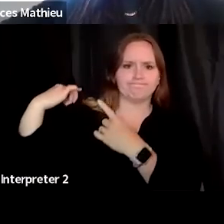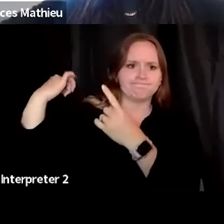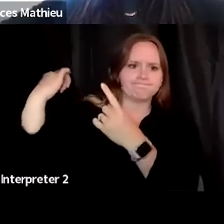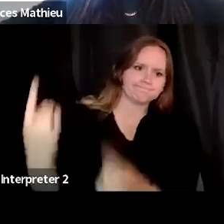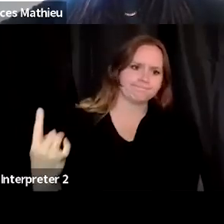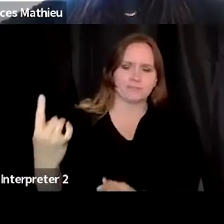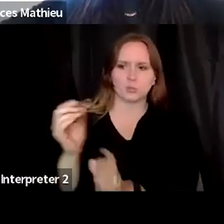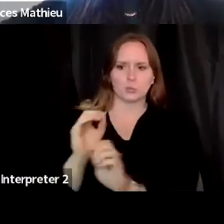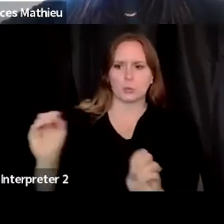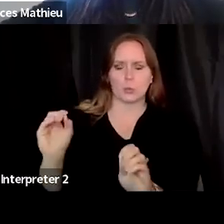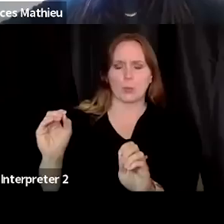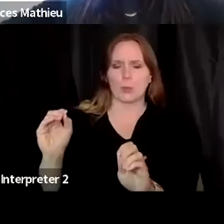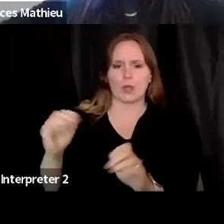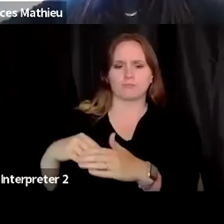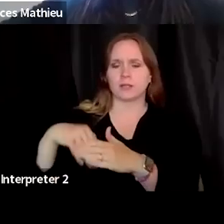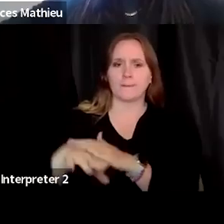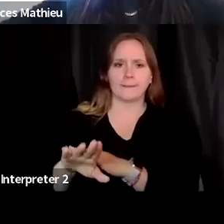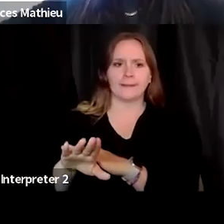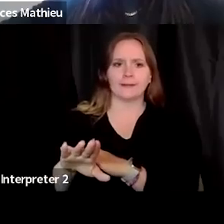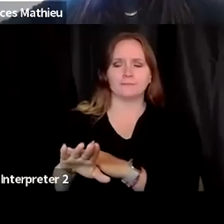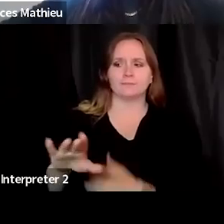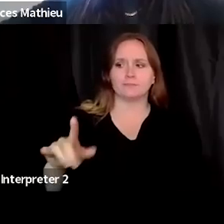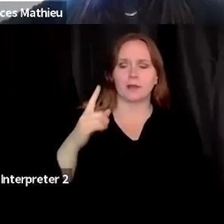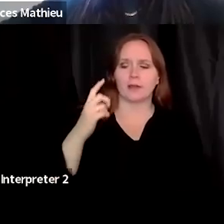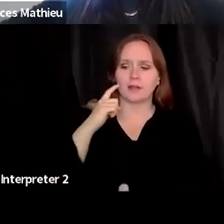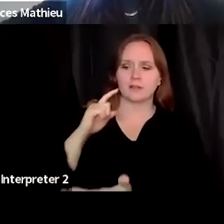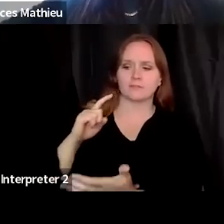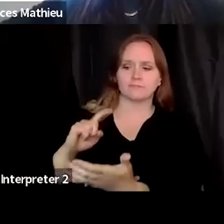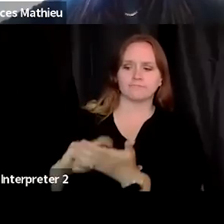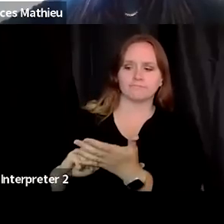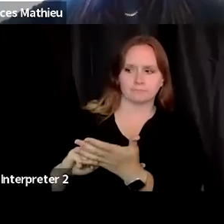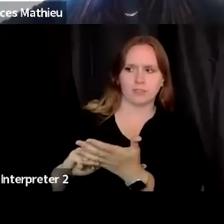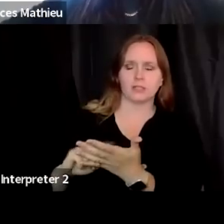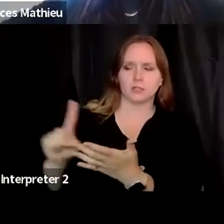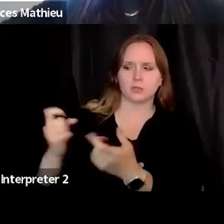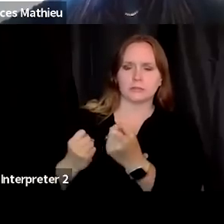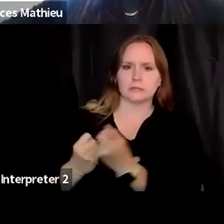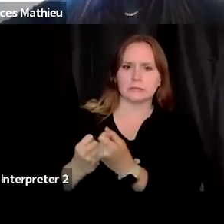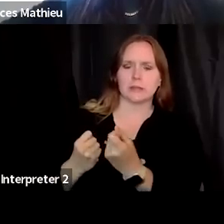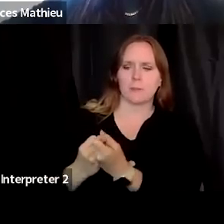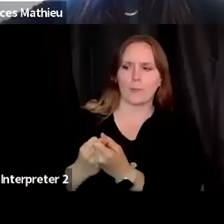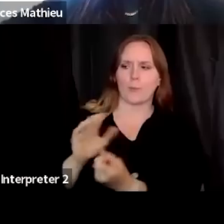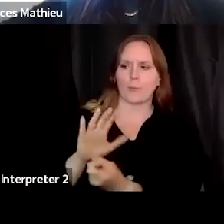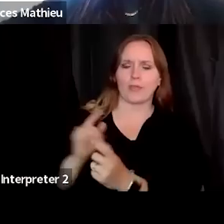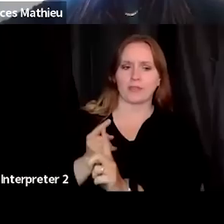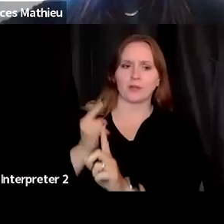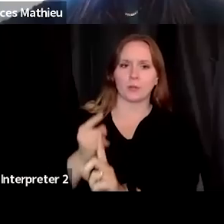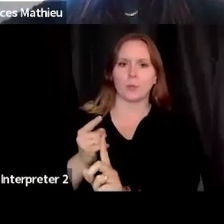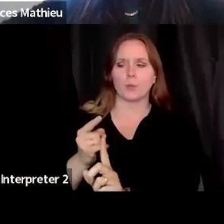but when they realize that you are an ally in support of their goals, I've had everyone come back later